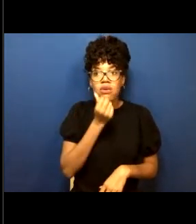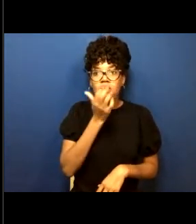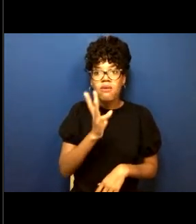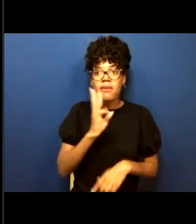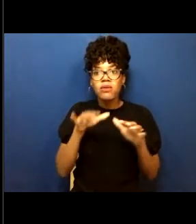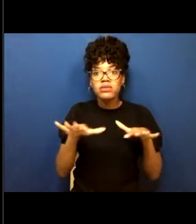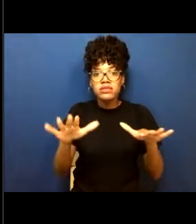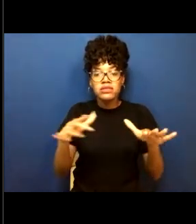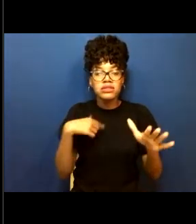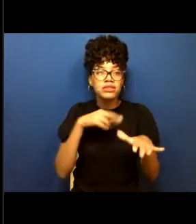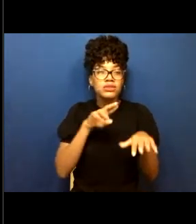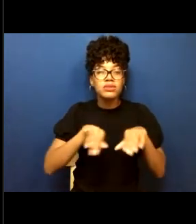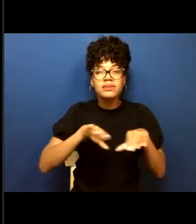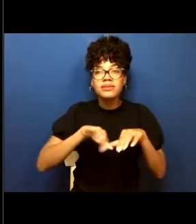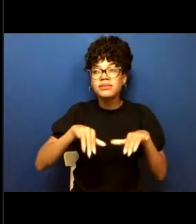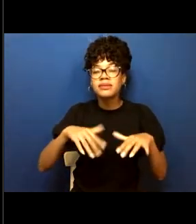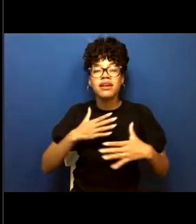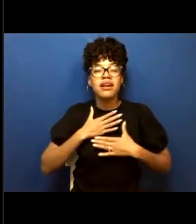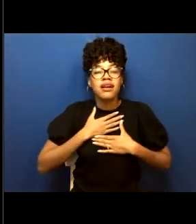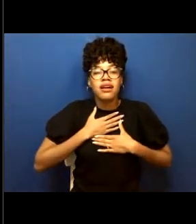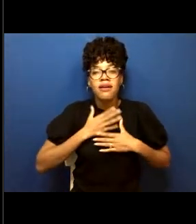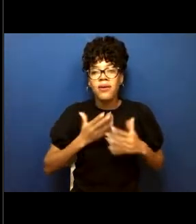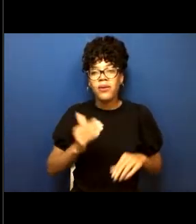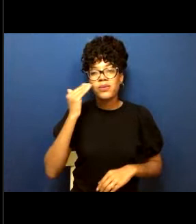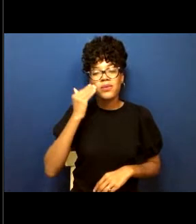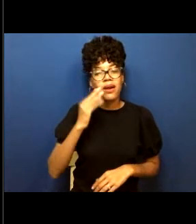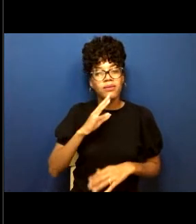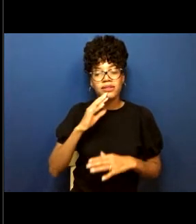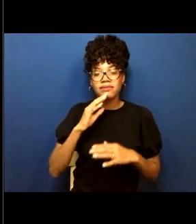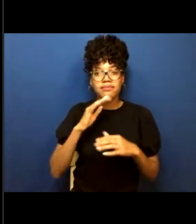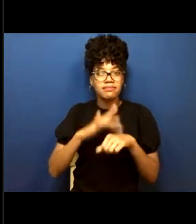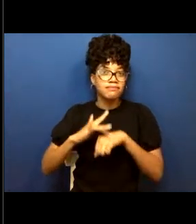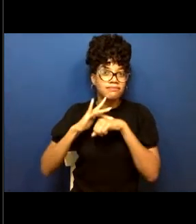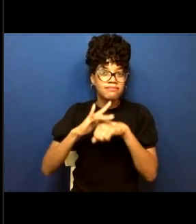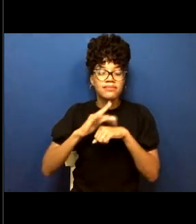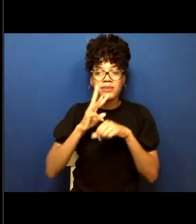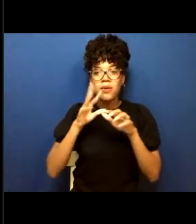that I was going to be obsessed with the ocean. Next slide.